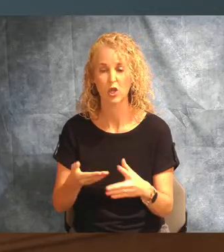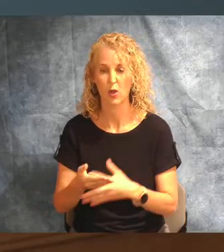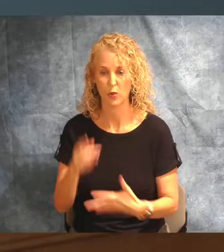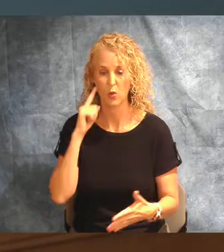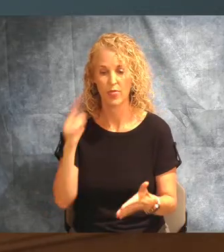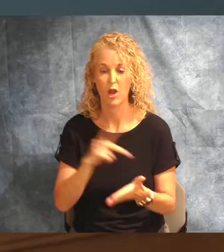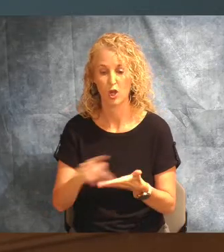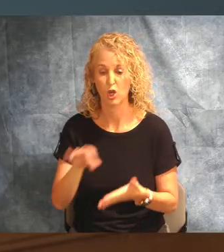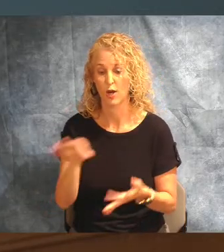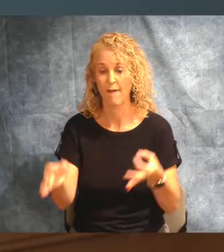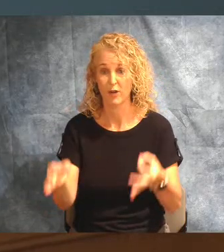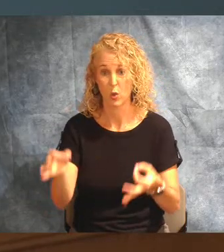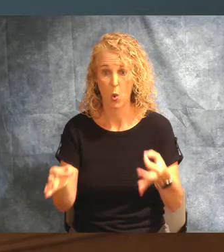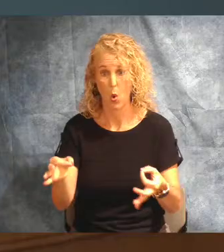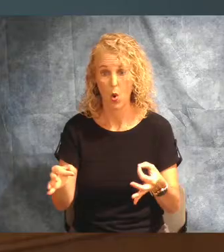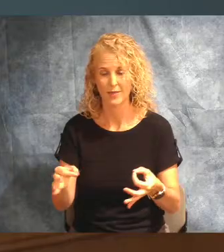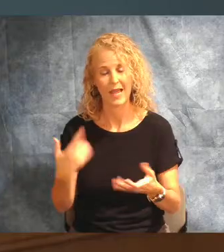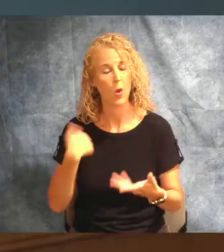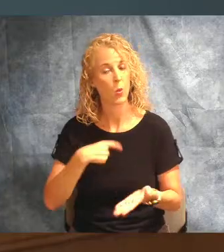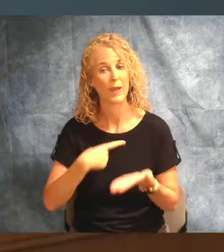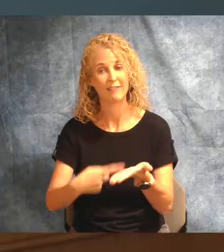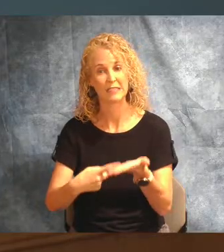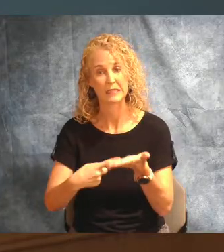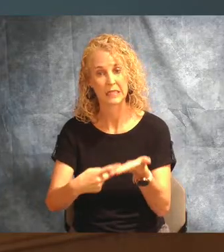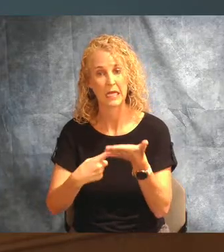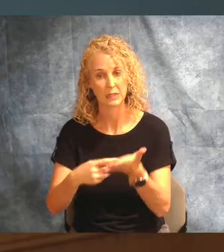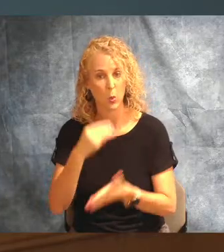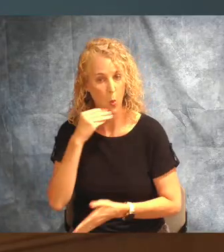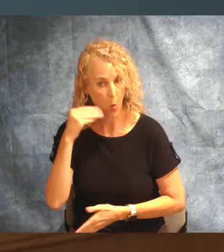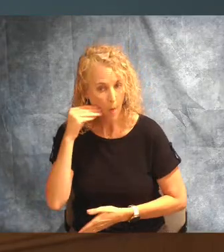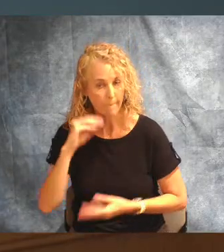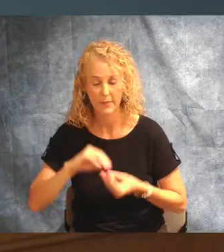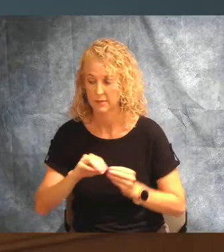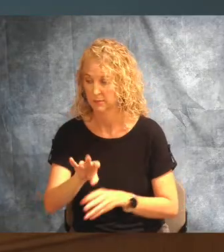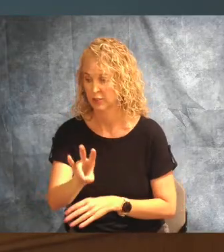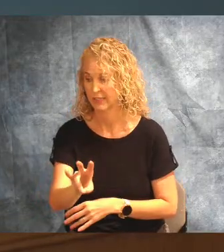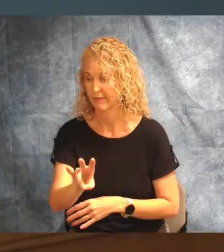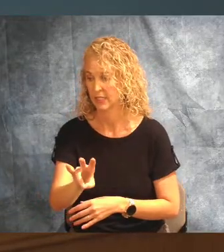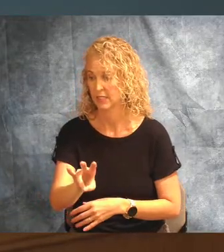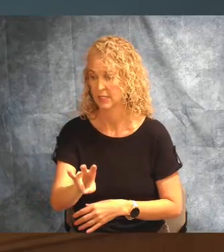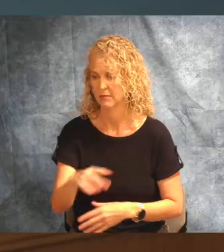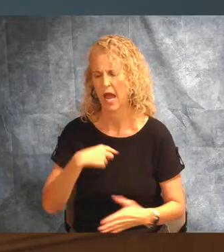And we're talking about housing uh, that relates in item seven also. And I was reading the report